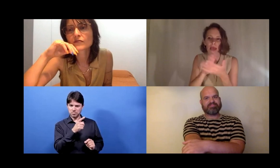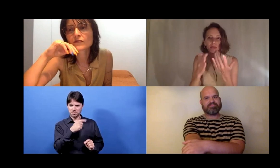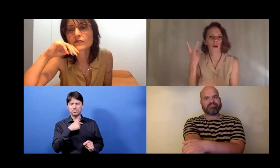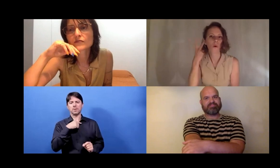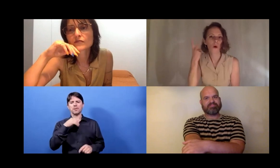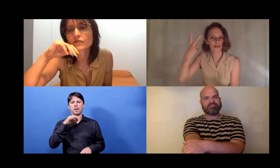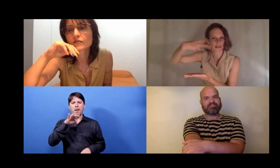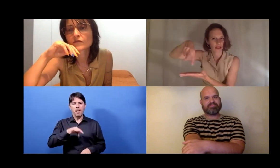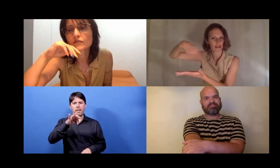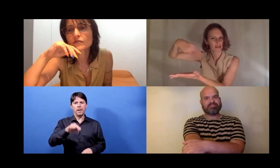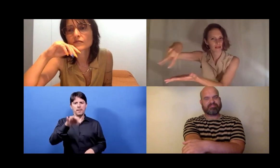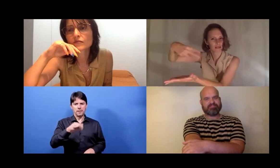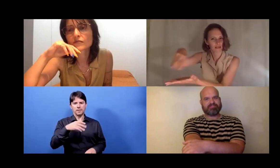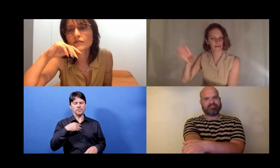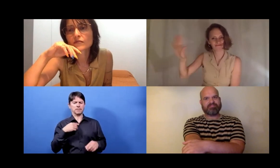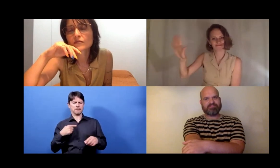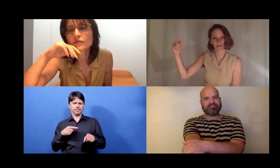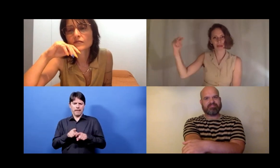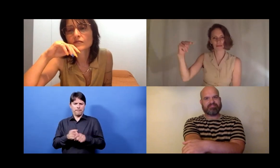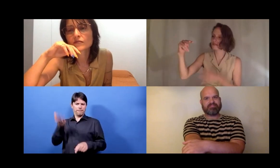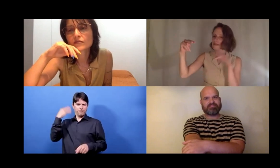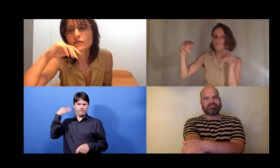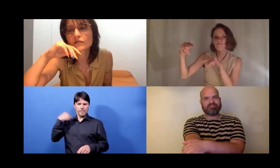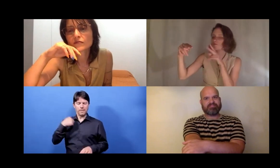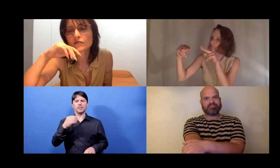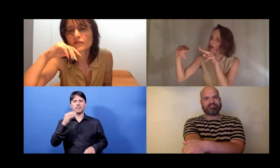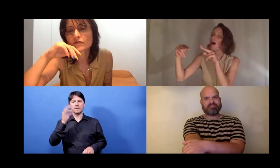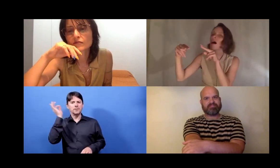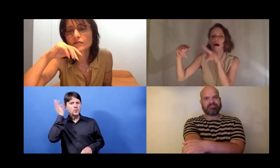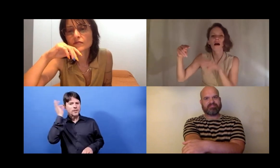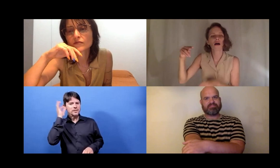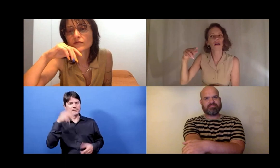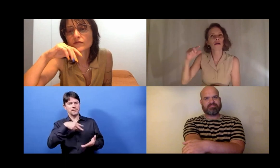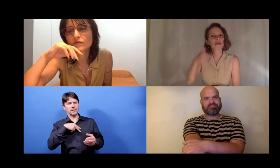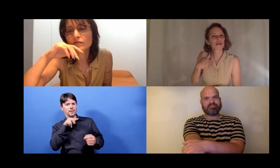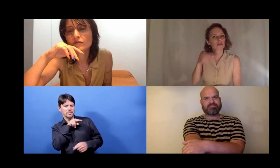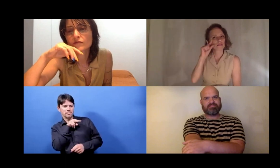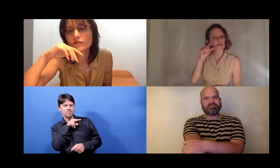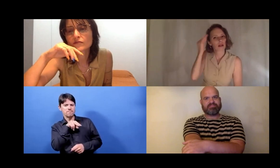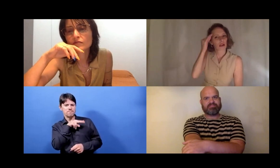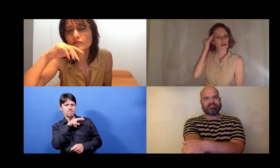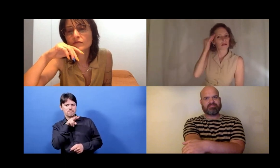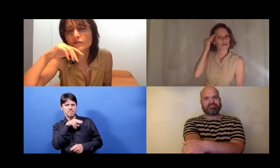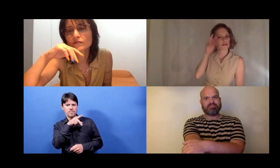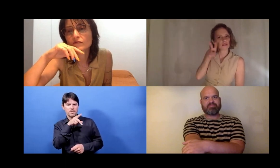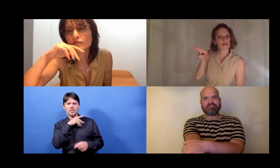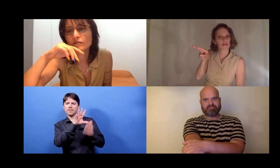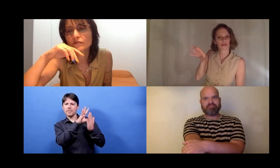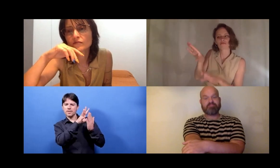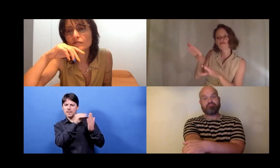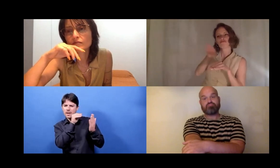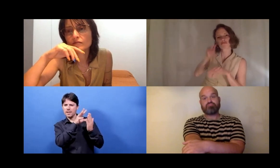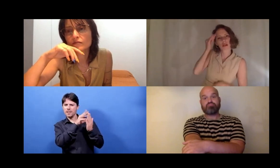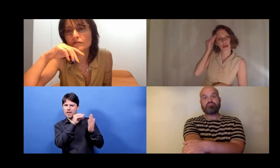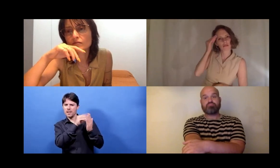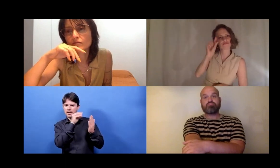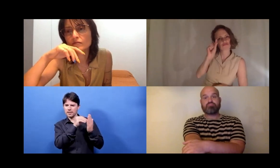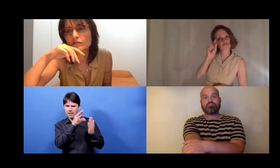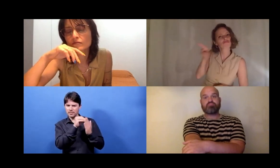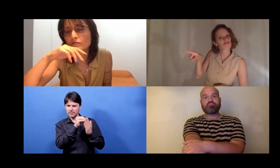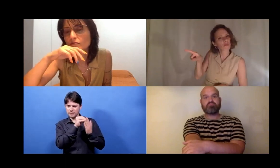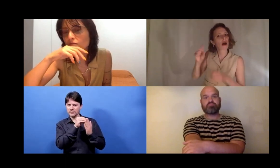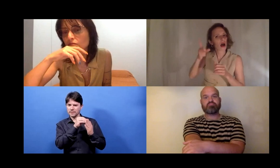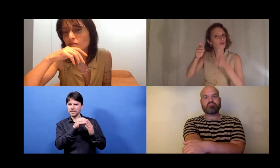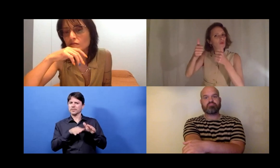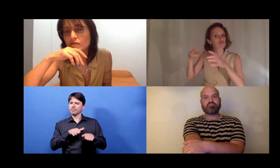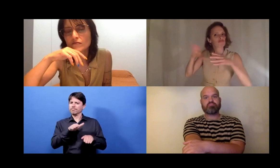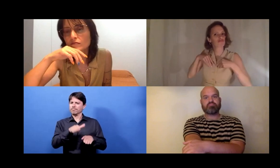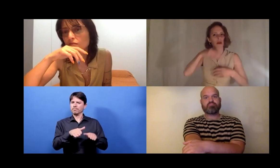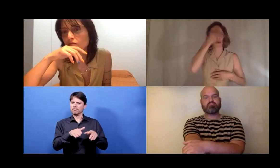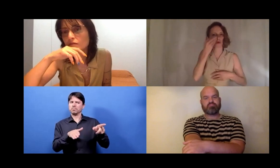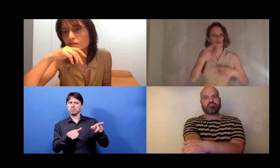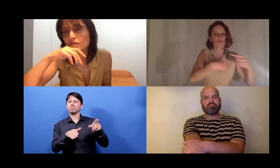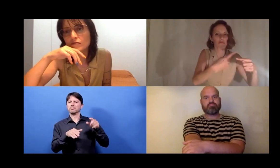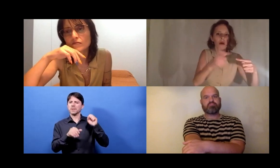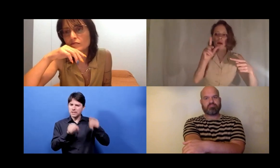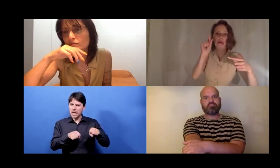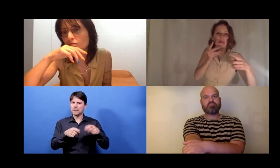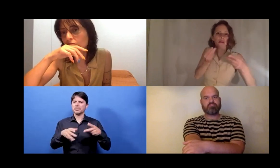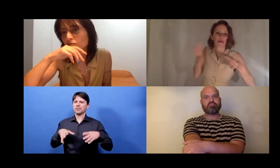like a hearing dancer's perspective, you can learn from that. At least it is good for your personal career